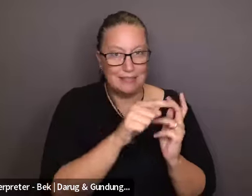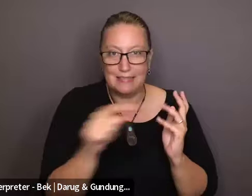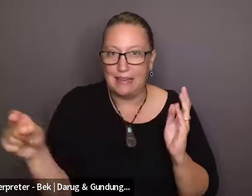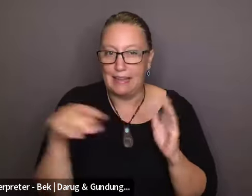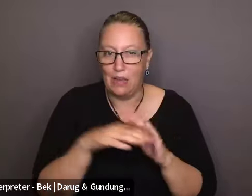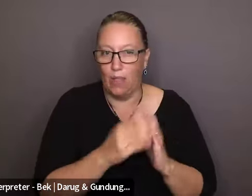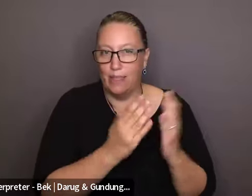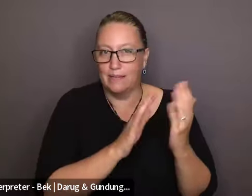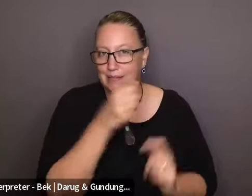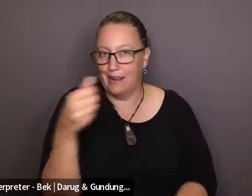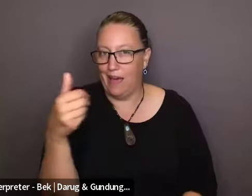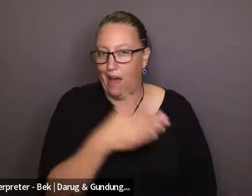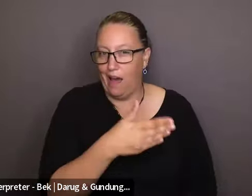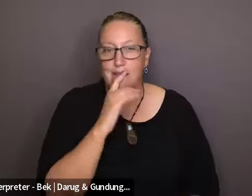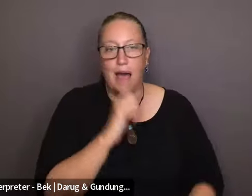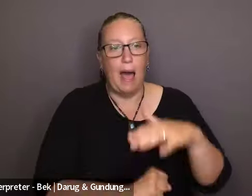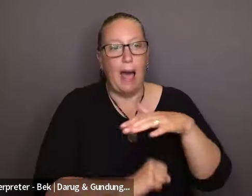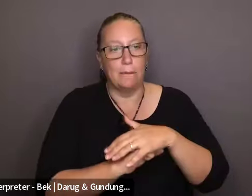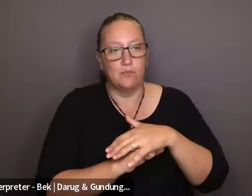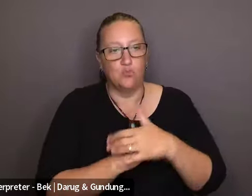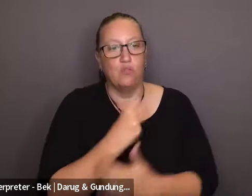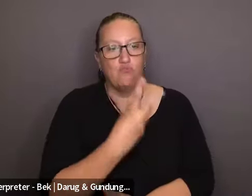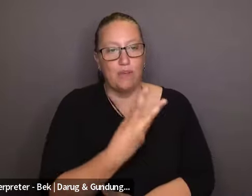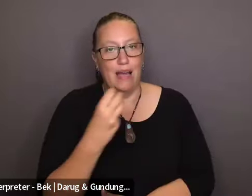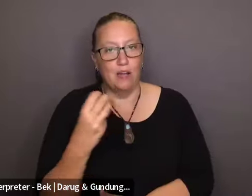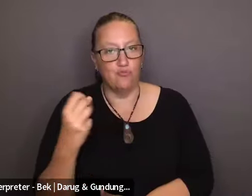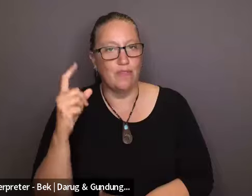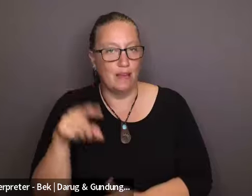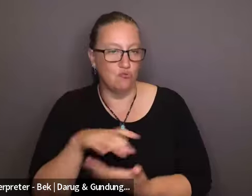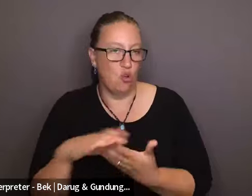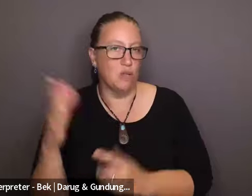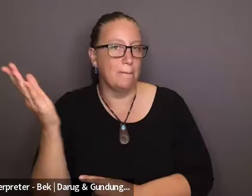presence of trust, respect and inclusive systems. So all of